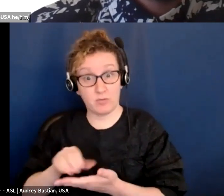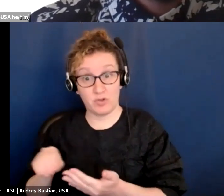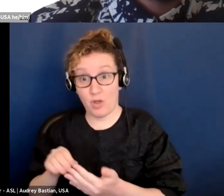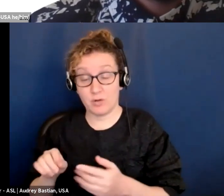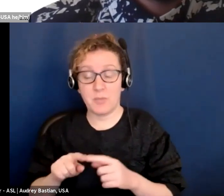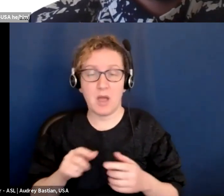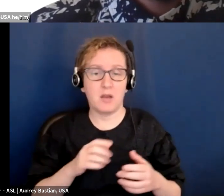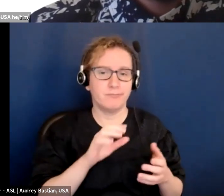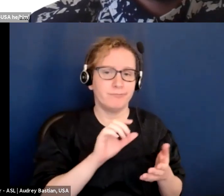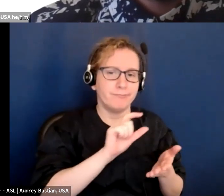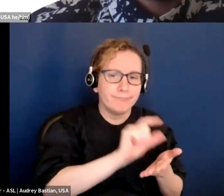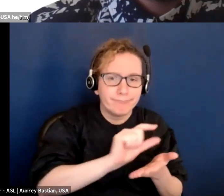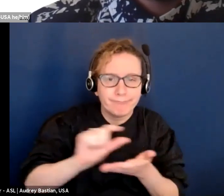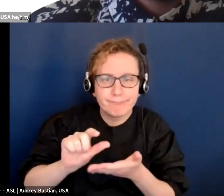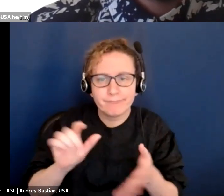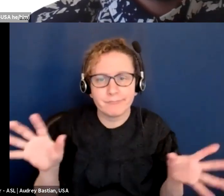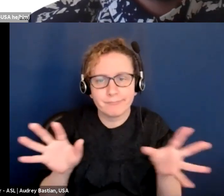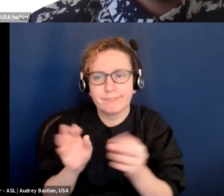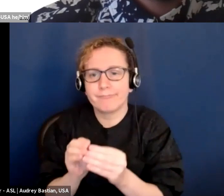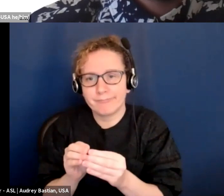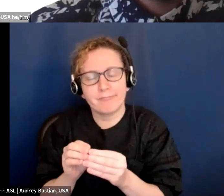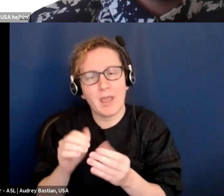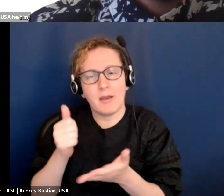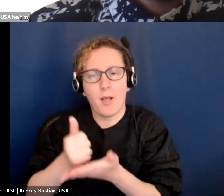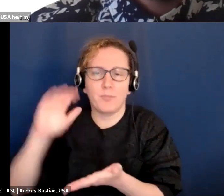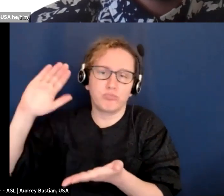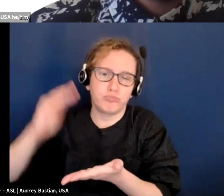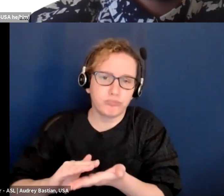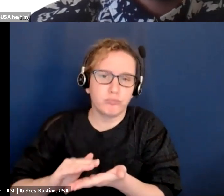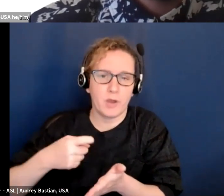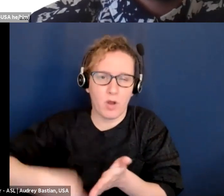quicker than you may think. We are there to be the middleman and guide students toward